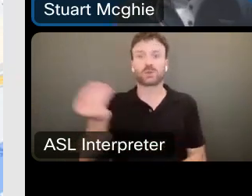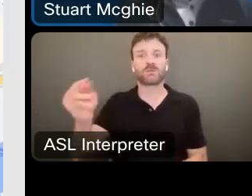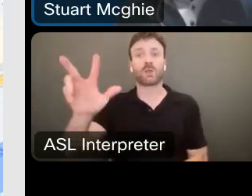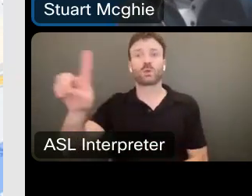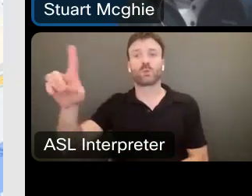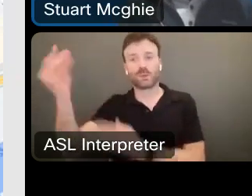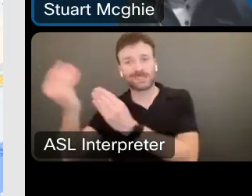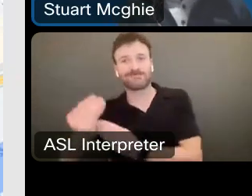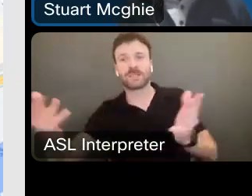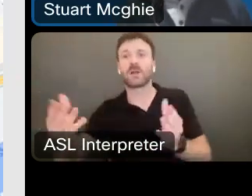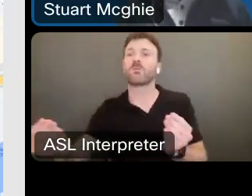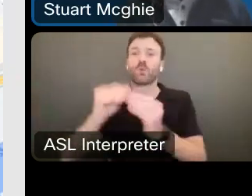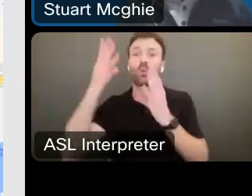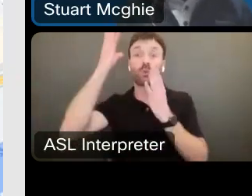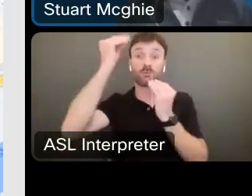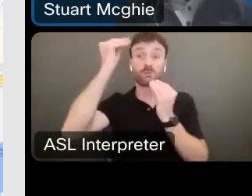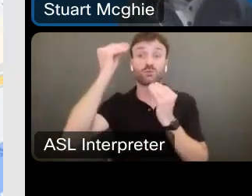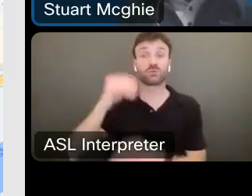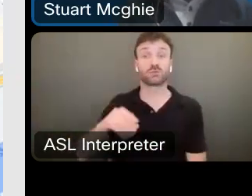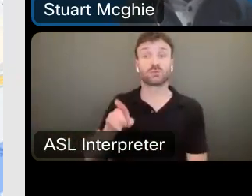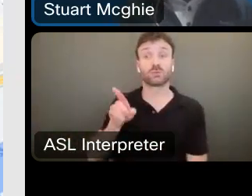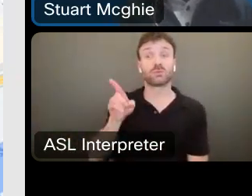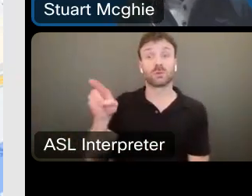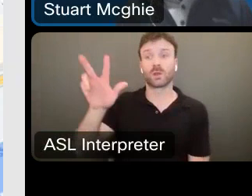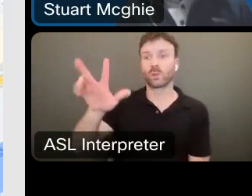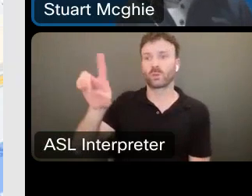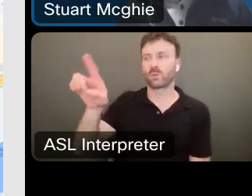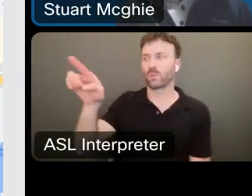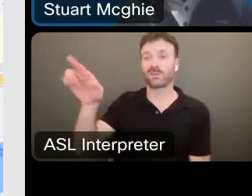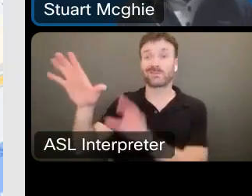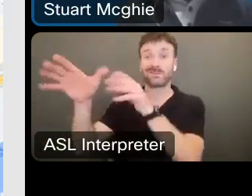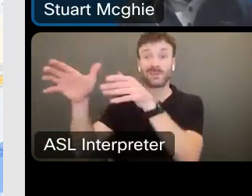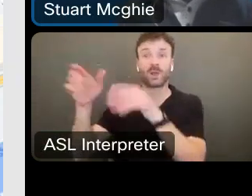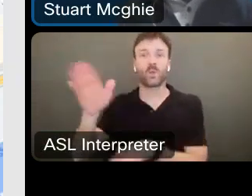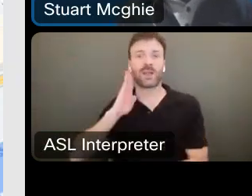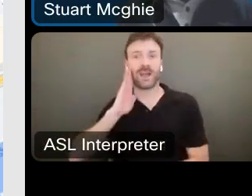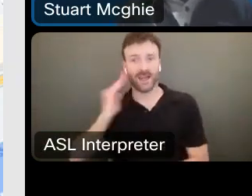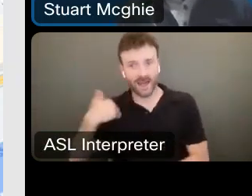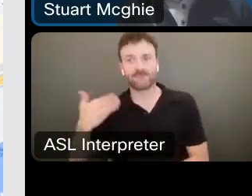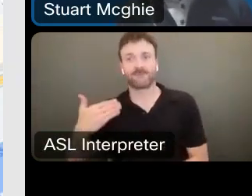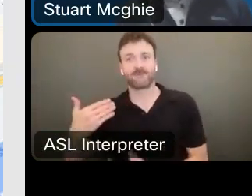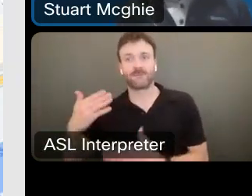They'll actually have the detailed information of what that construction is about and the